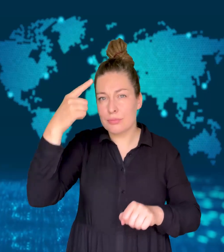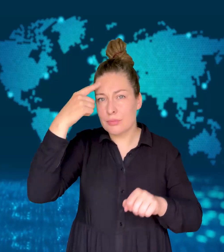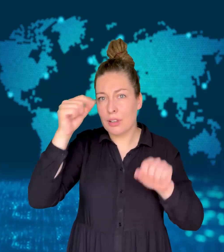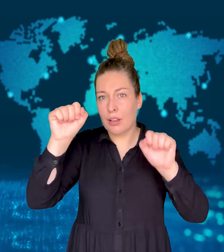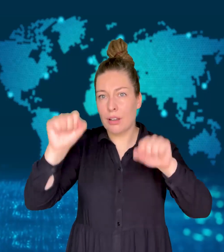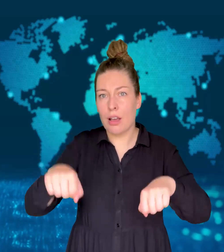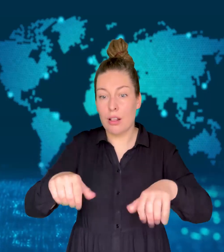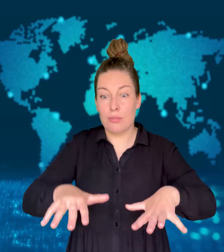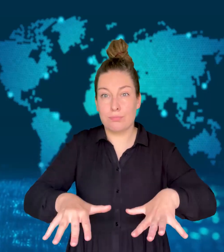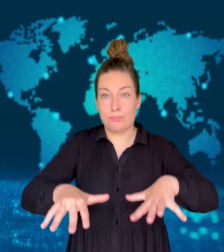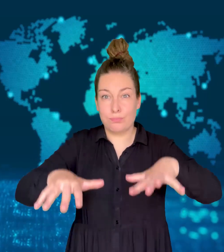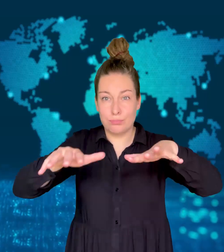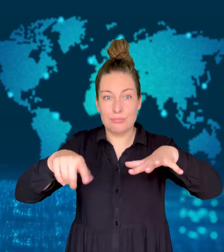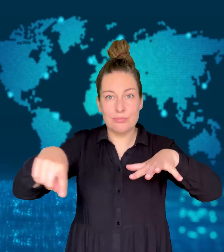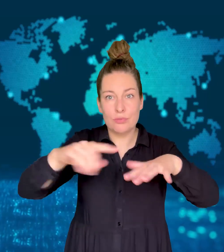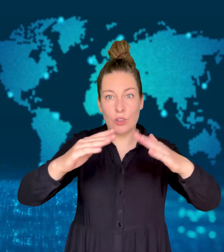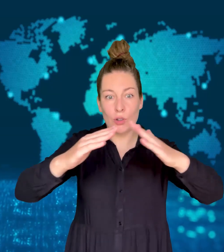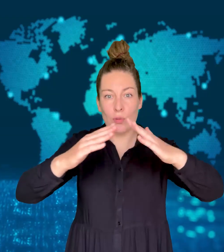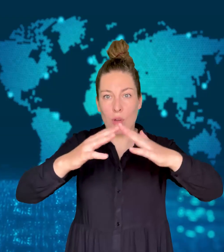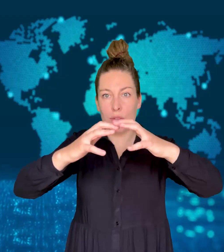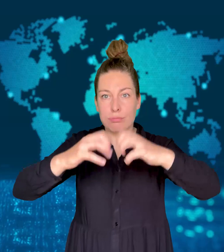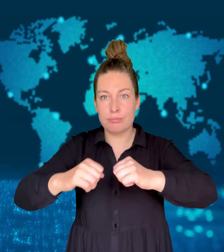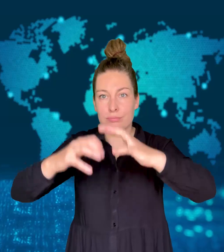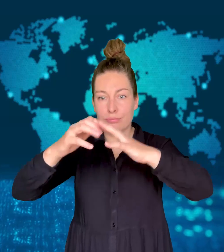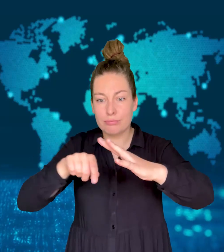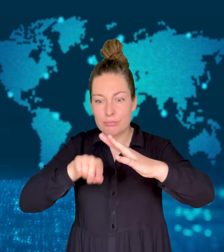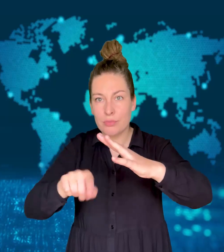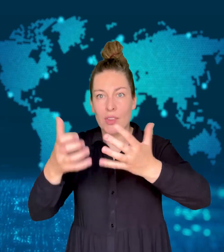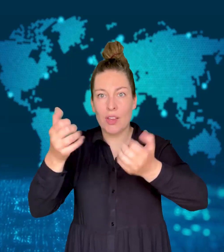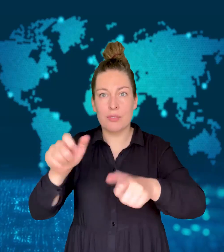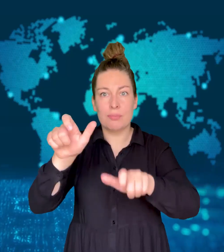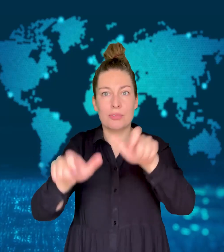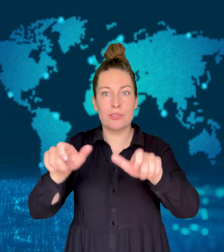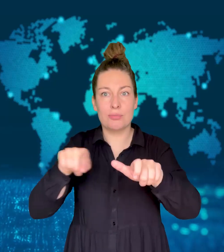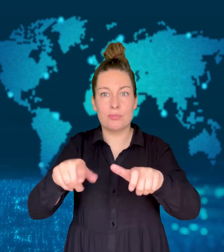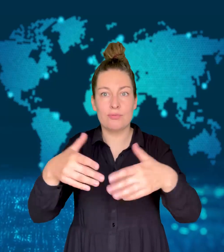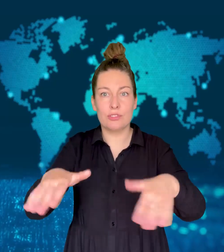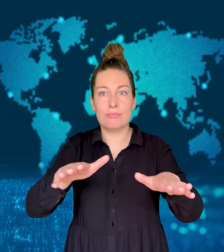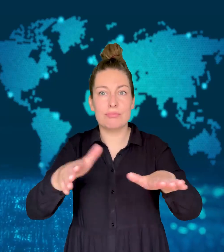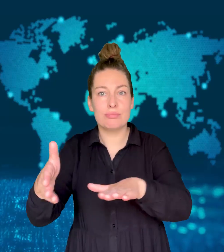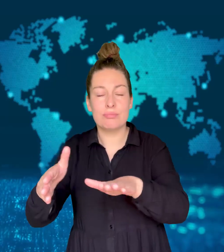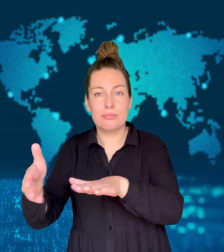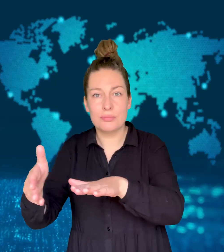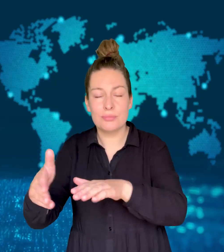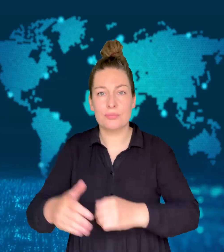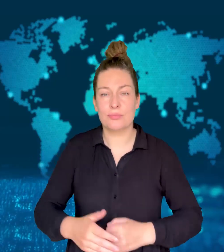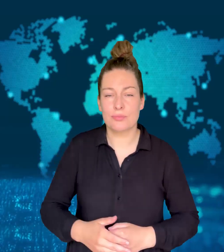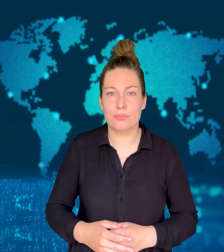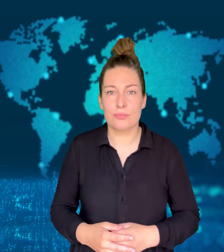and it's believed that they may be under the ruins of homes that